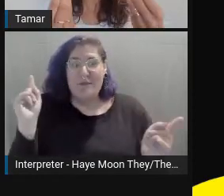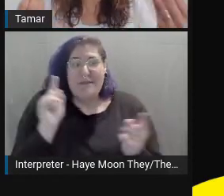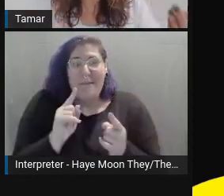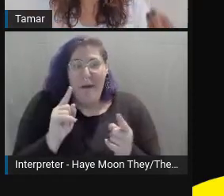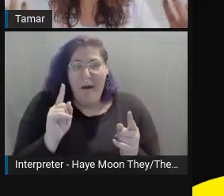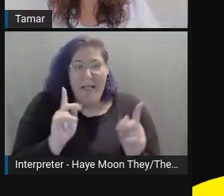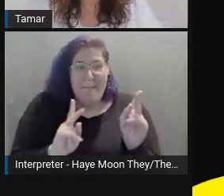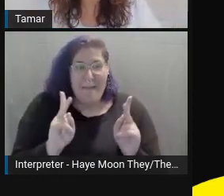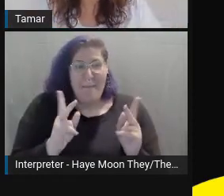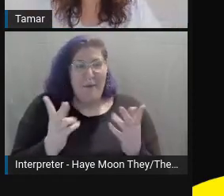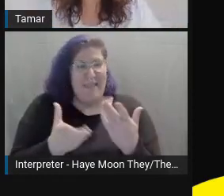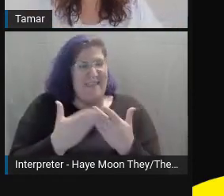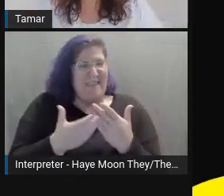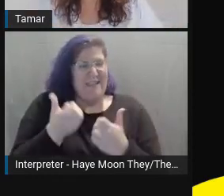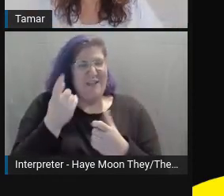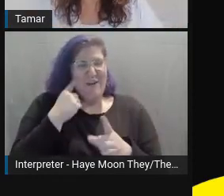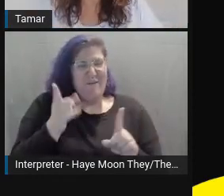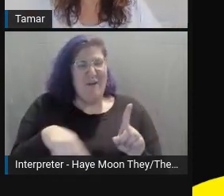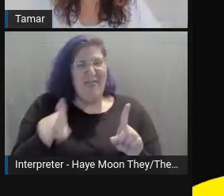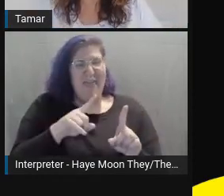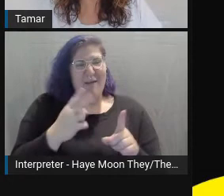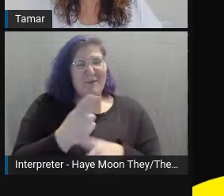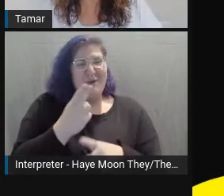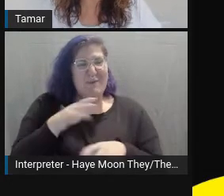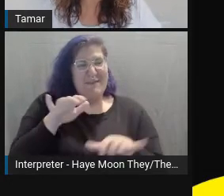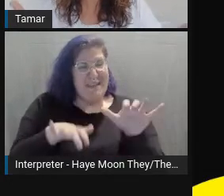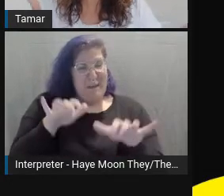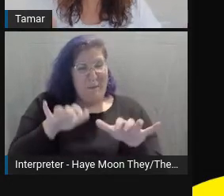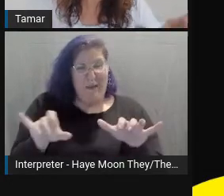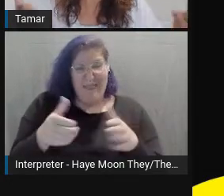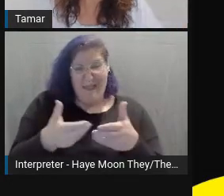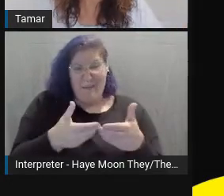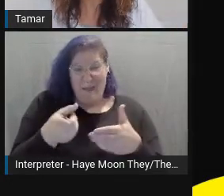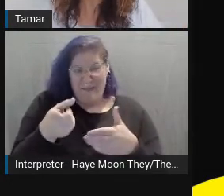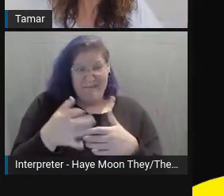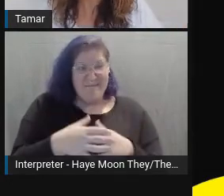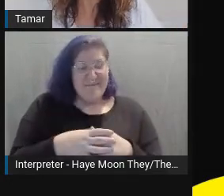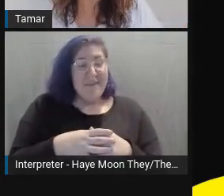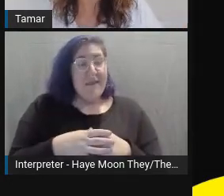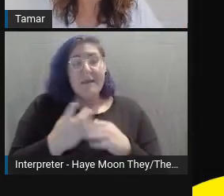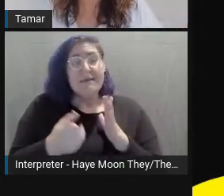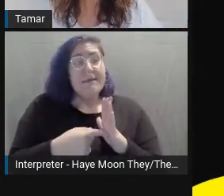Just like when we speak of the population of people with disabilities, sometimes you can't use the keyboard.